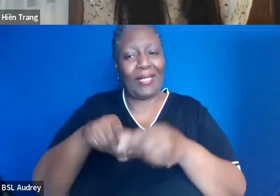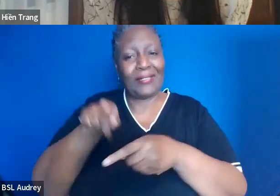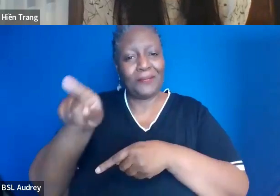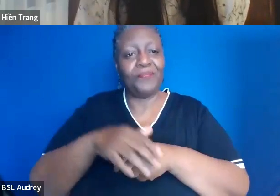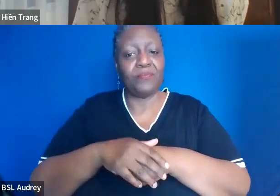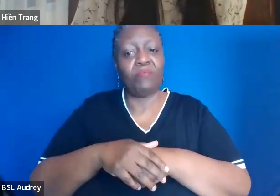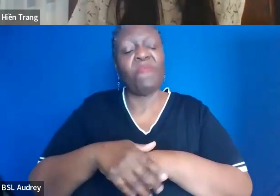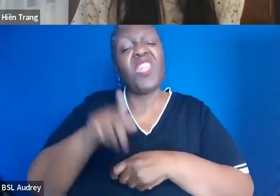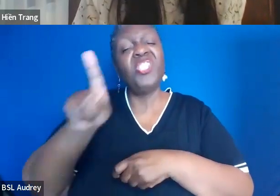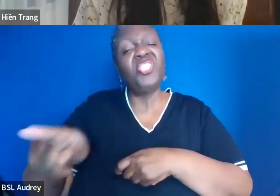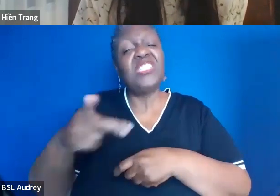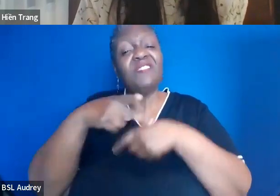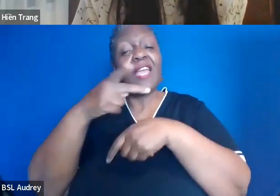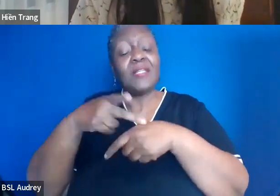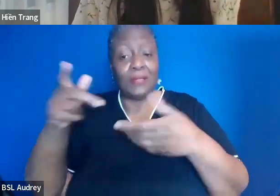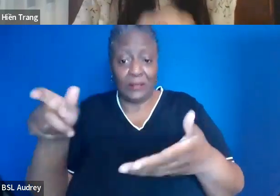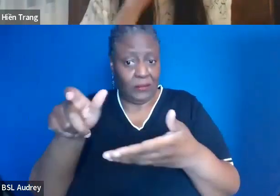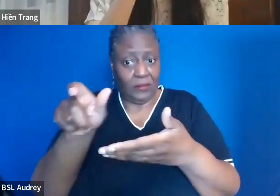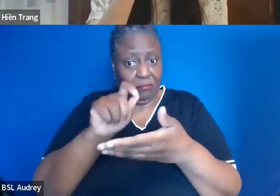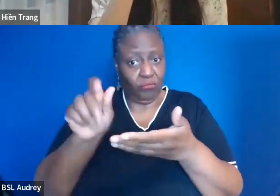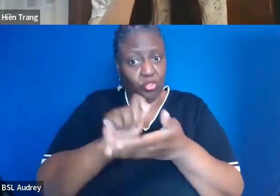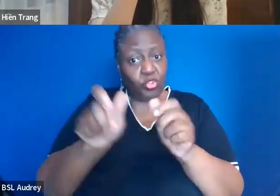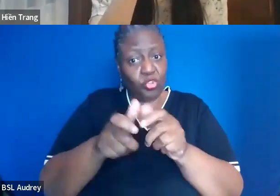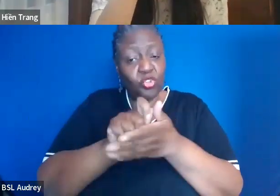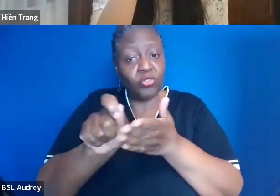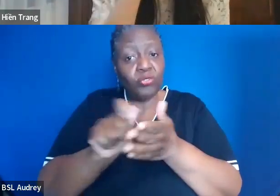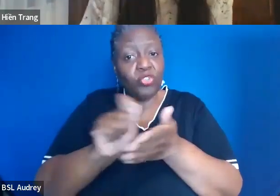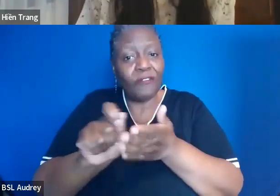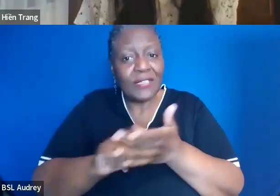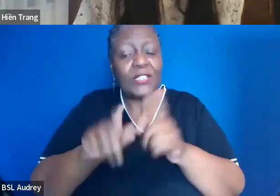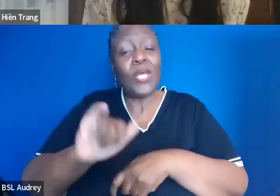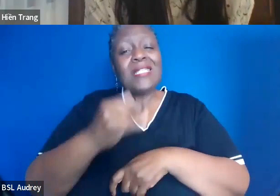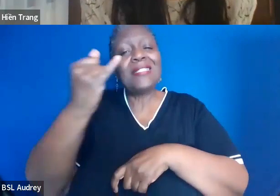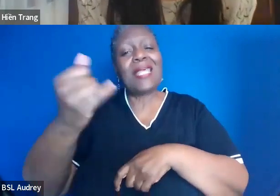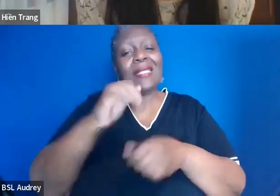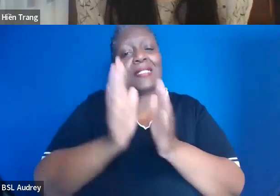a Vietnamese novelist an essayist with six published books a melomaniac